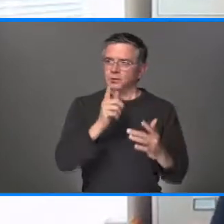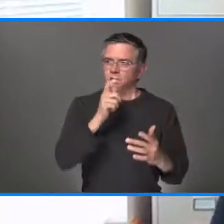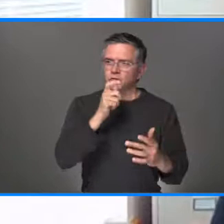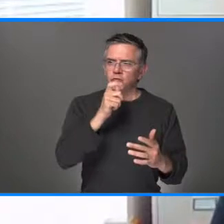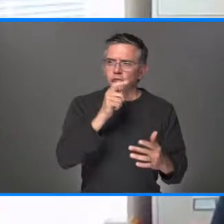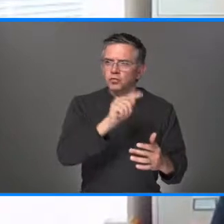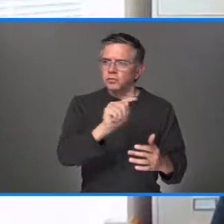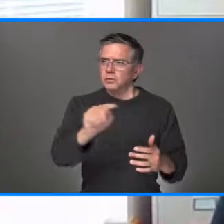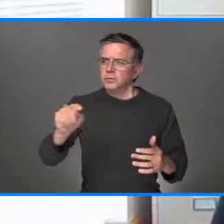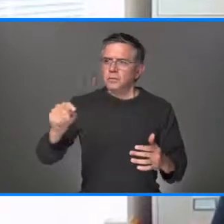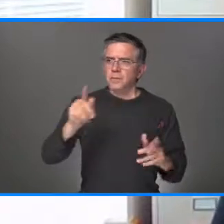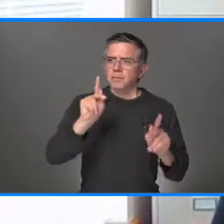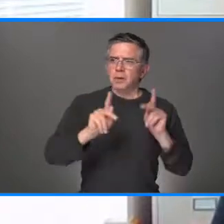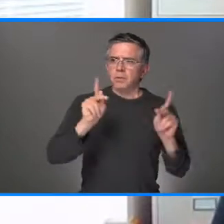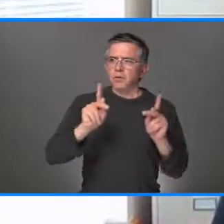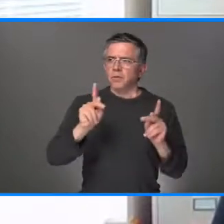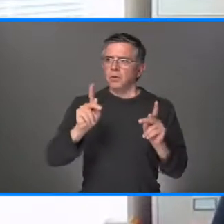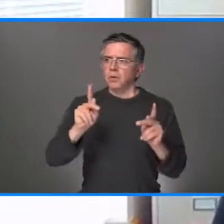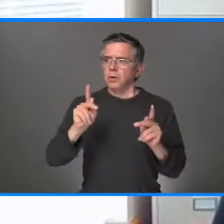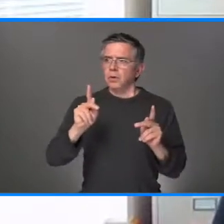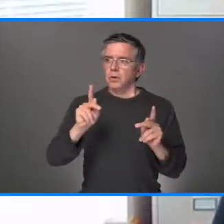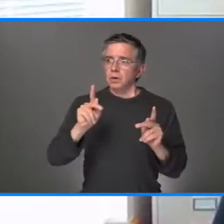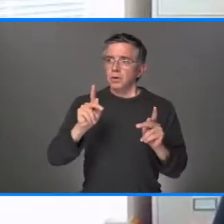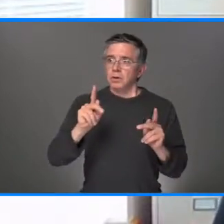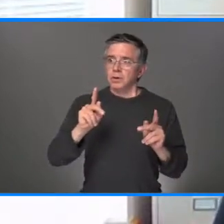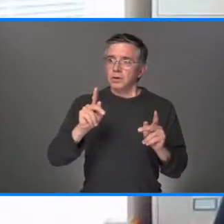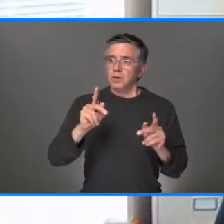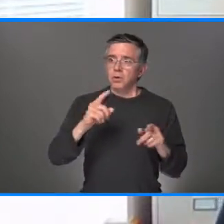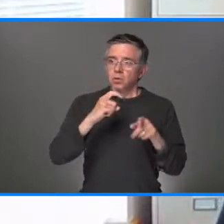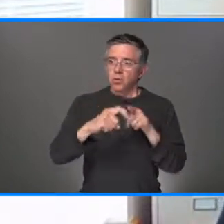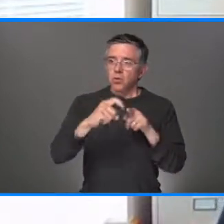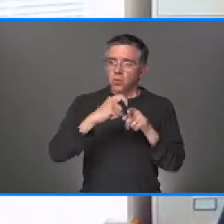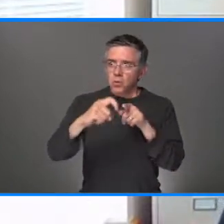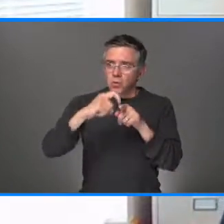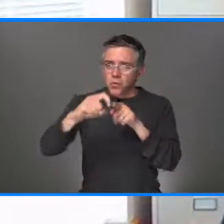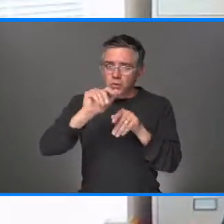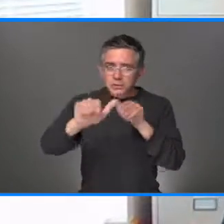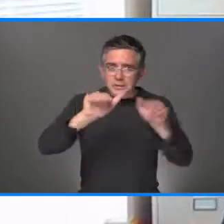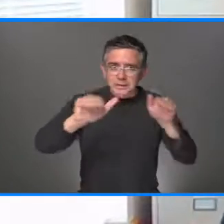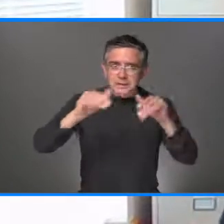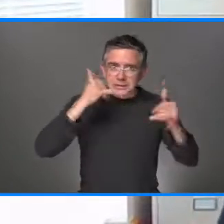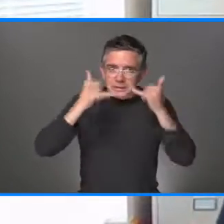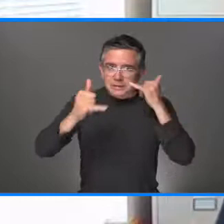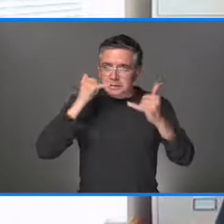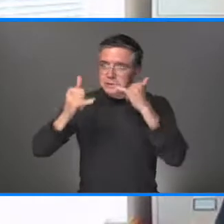individually calling each of the individual providers in our four county region, especially with Whatcom and Skagit,